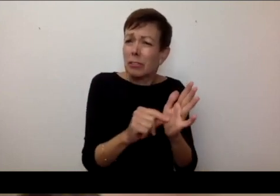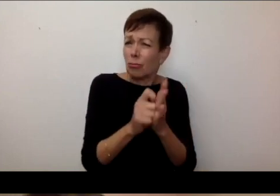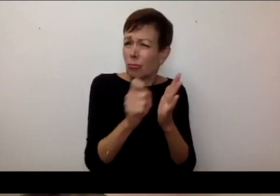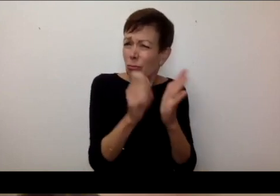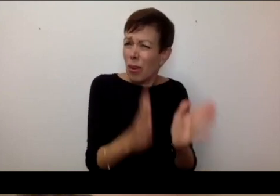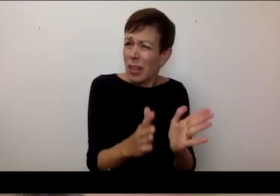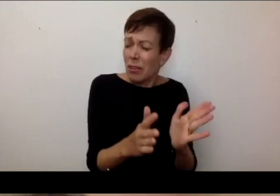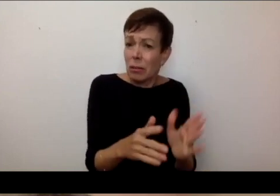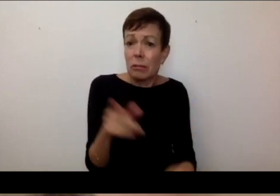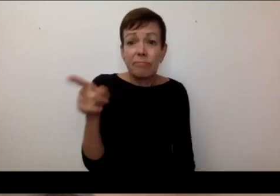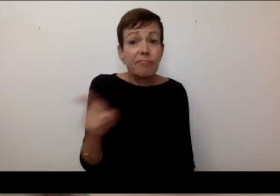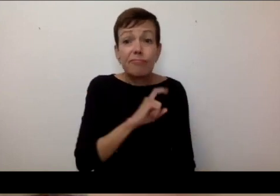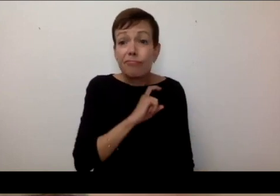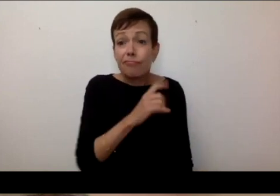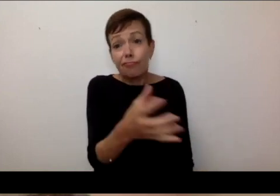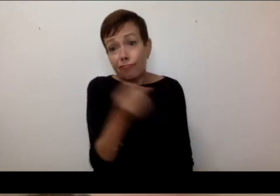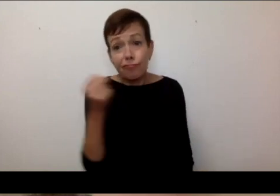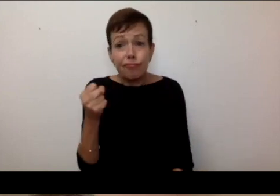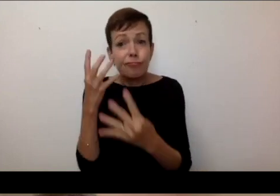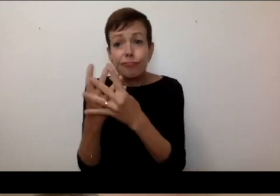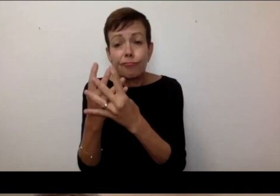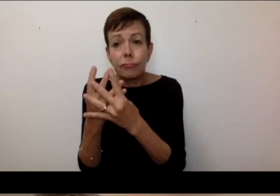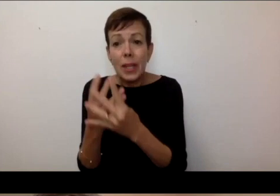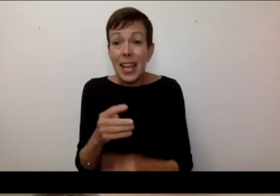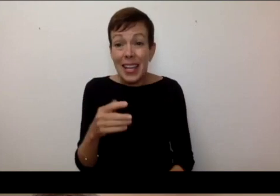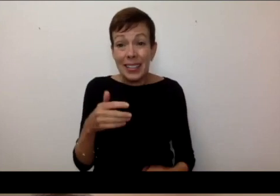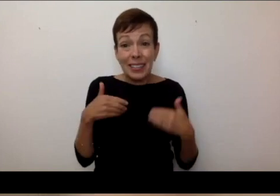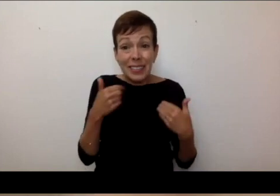all witnessed by his wife and young children